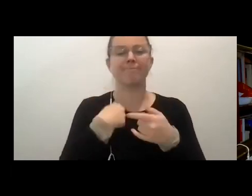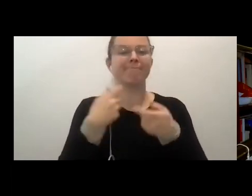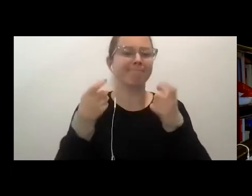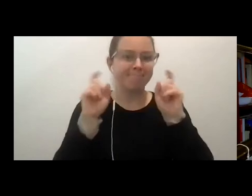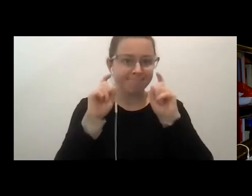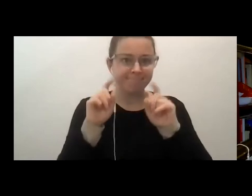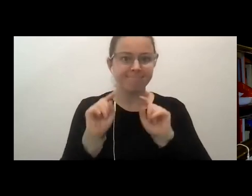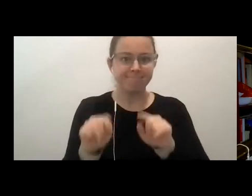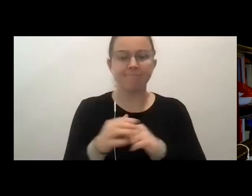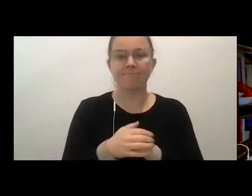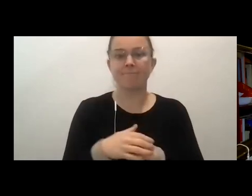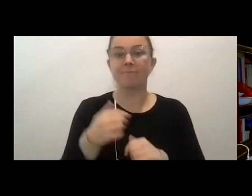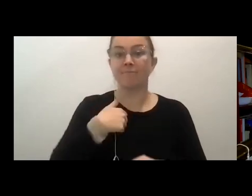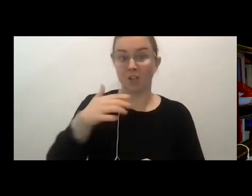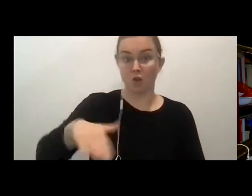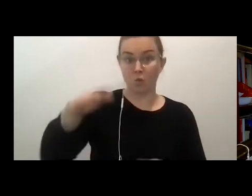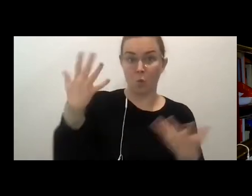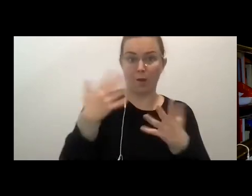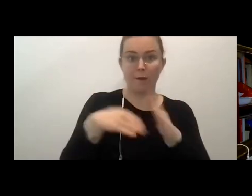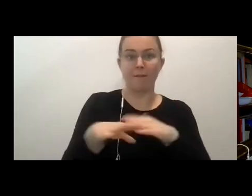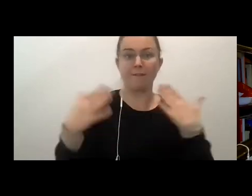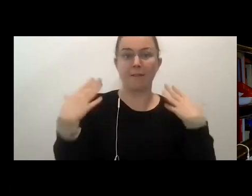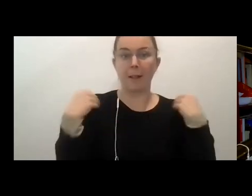I grew up in the Philippines and hearing loss actually